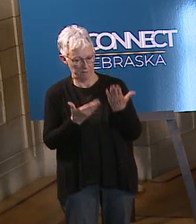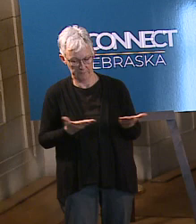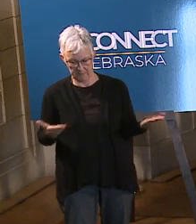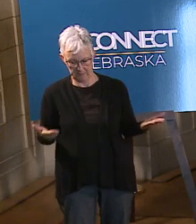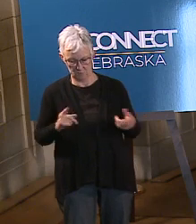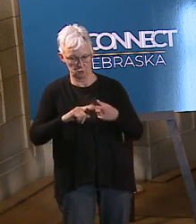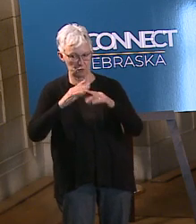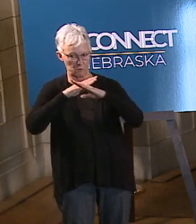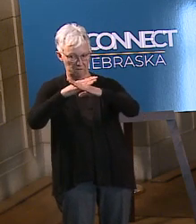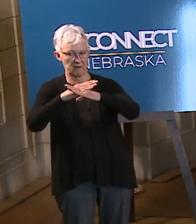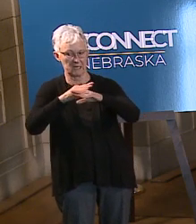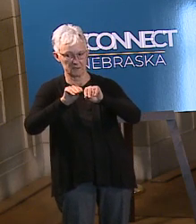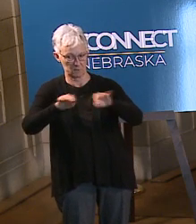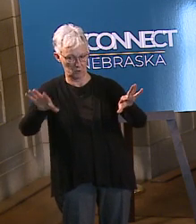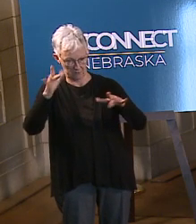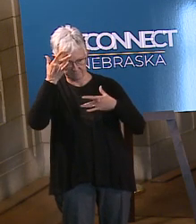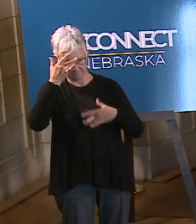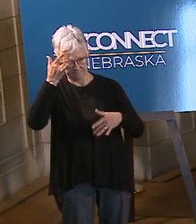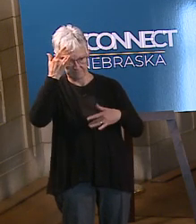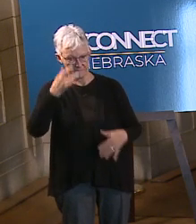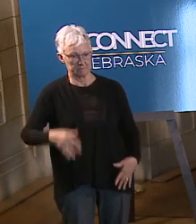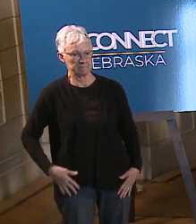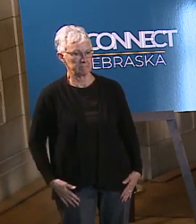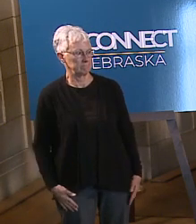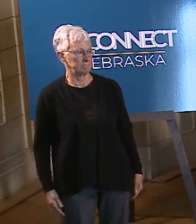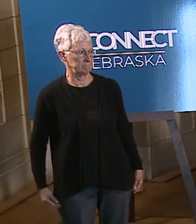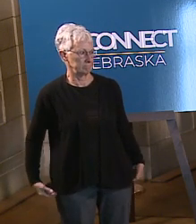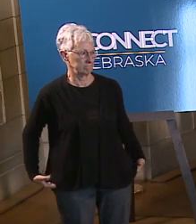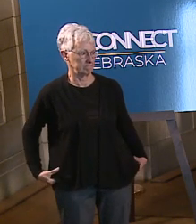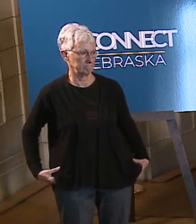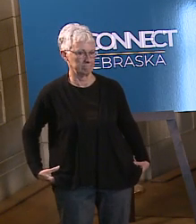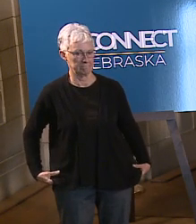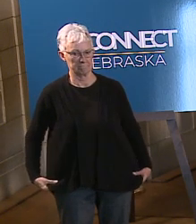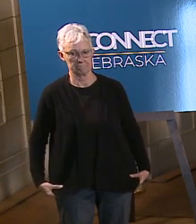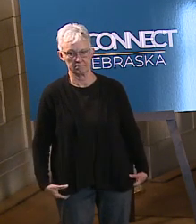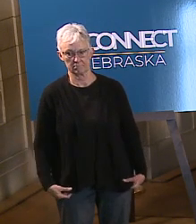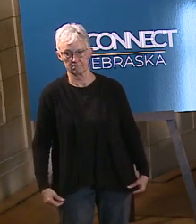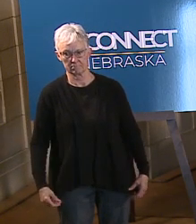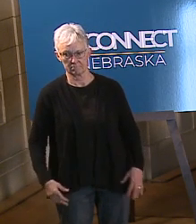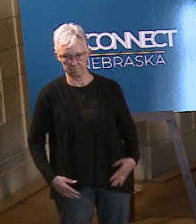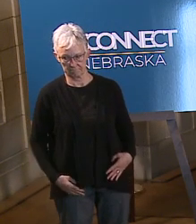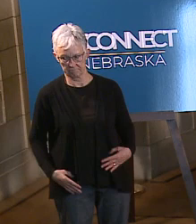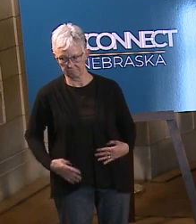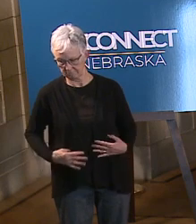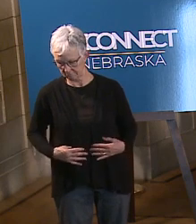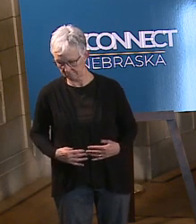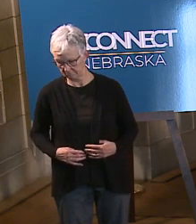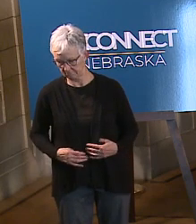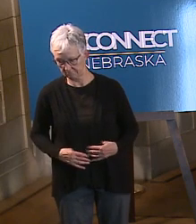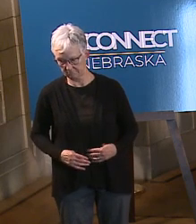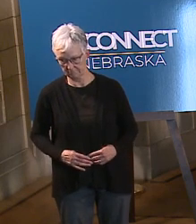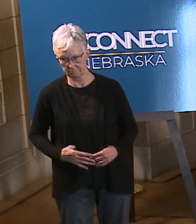STRATEGY. MASK BY THEMSELVES ARE NOT GOING TO SLOW THE SPREAD OF THE VIRUS. SO, PART OF THE SWISS CHEESE